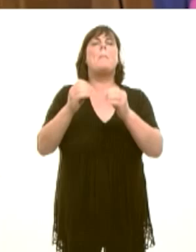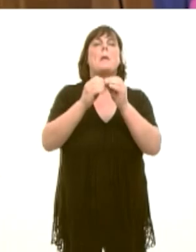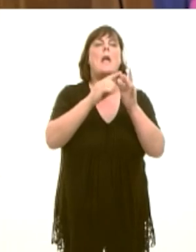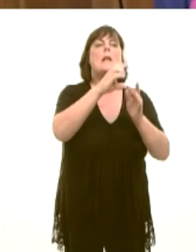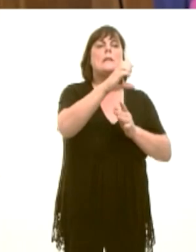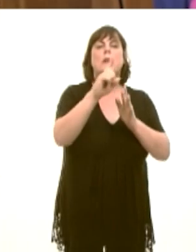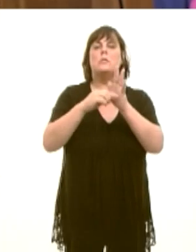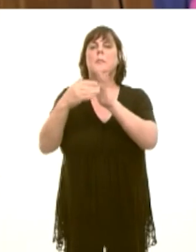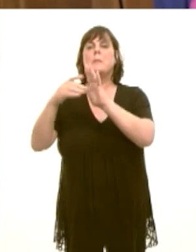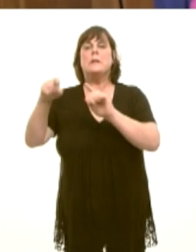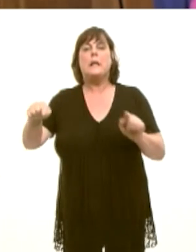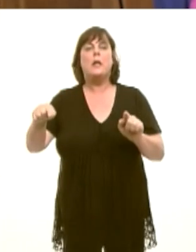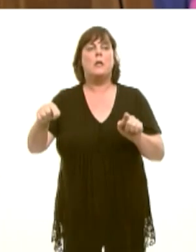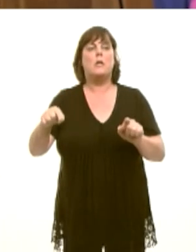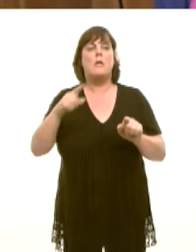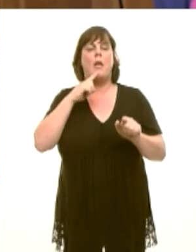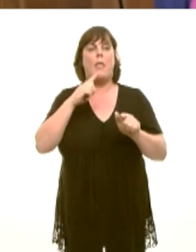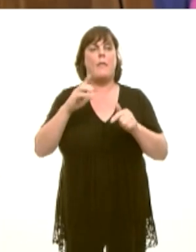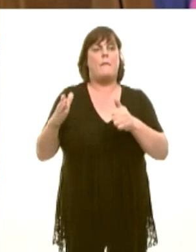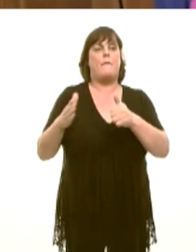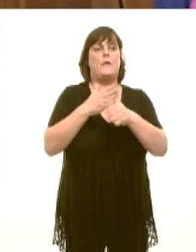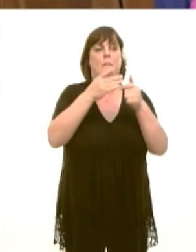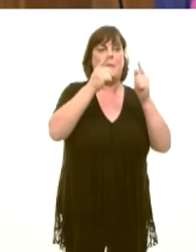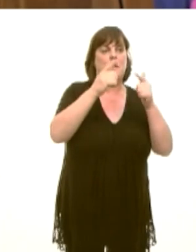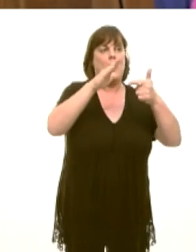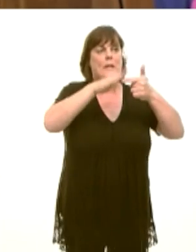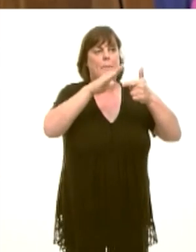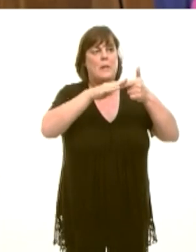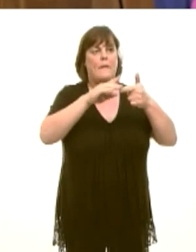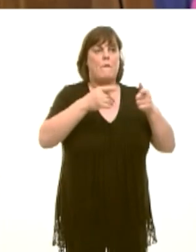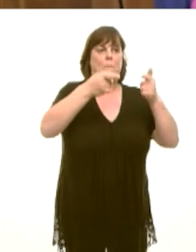First Minister and the Deputy First Minister of Northern Ireland have been there. Theyíve